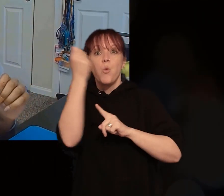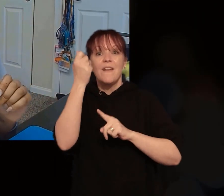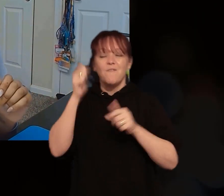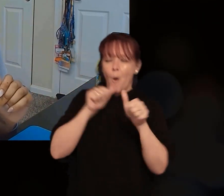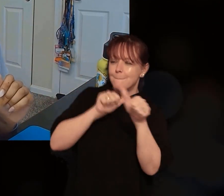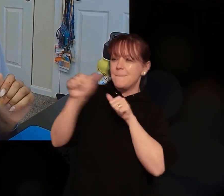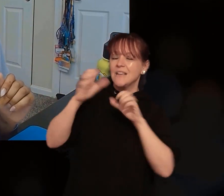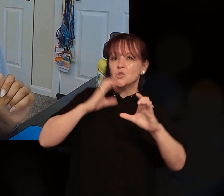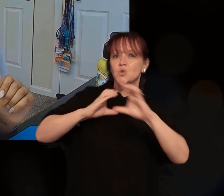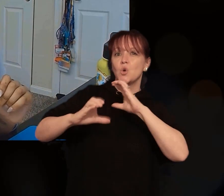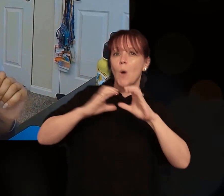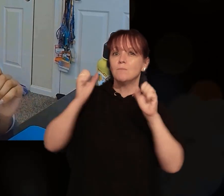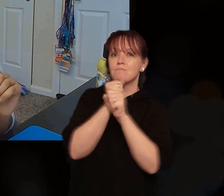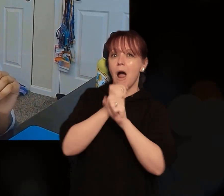in 2024 is...